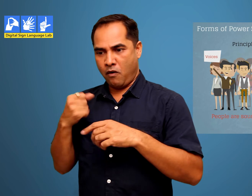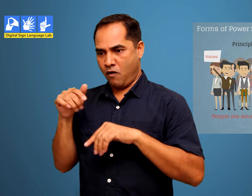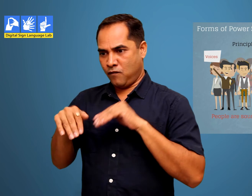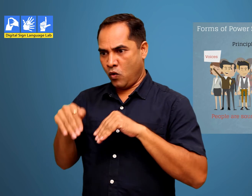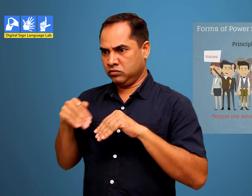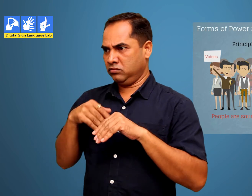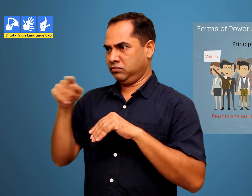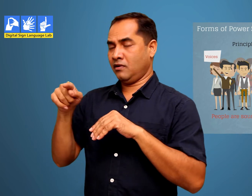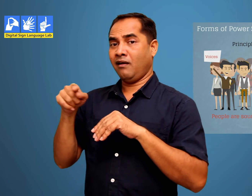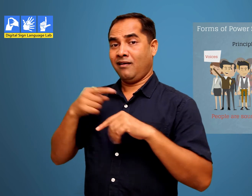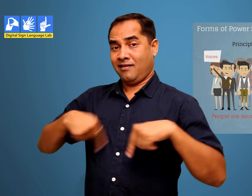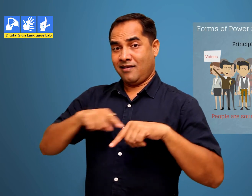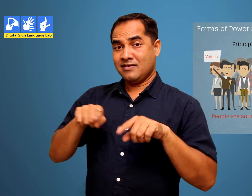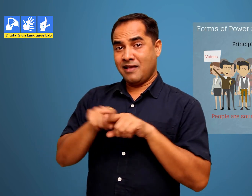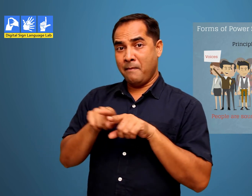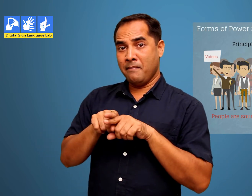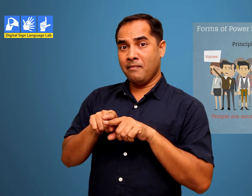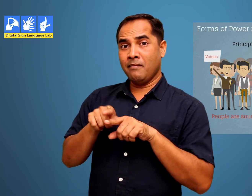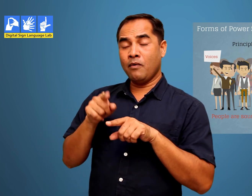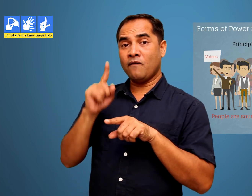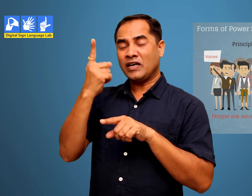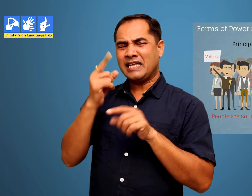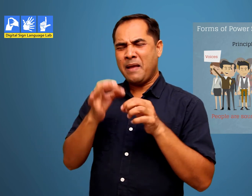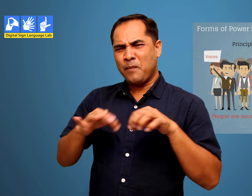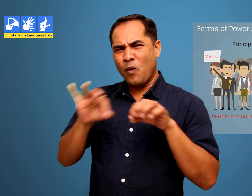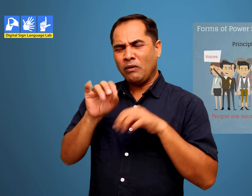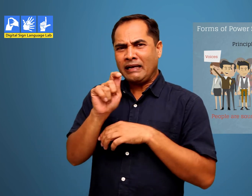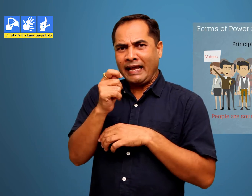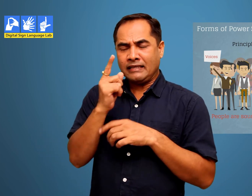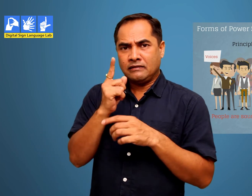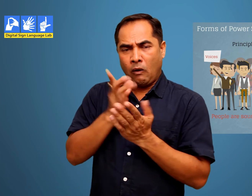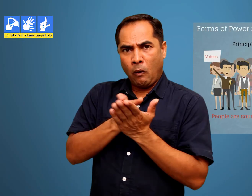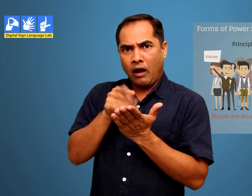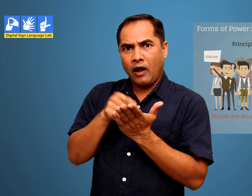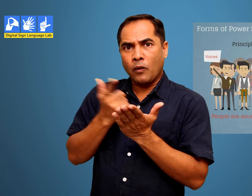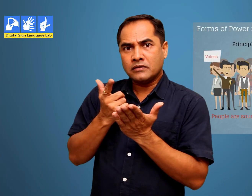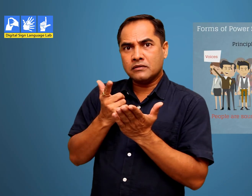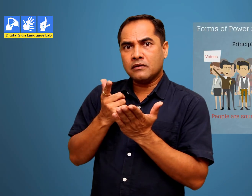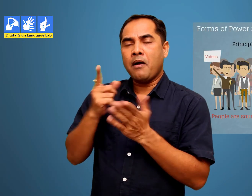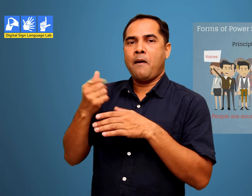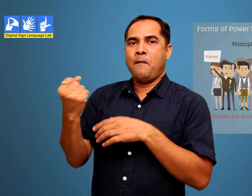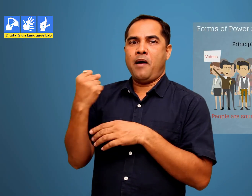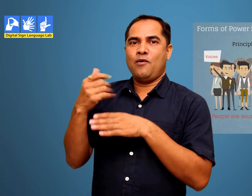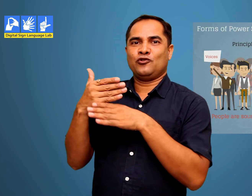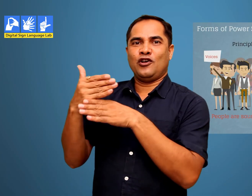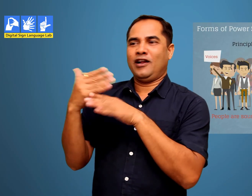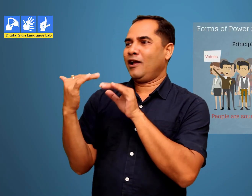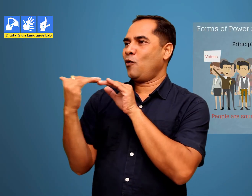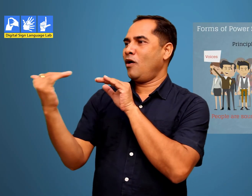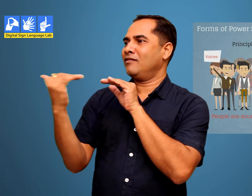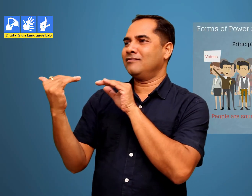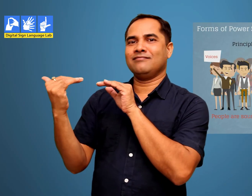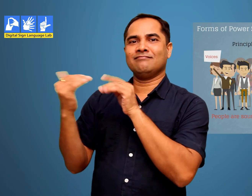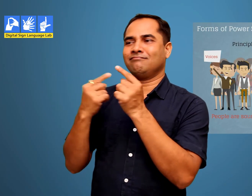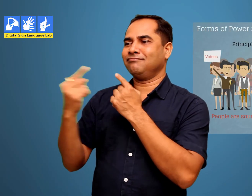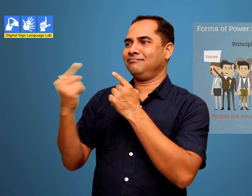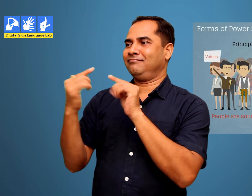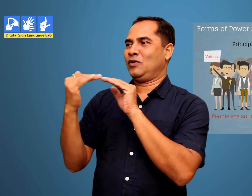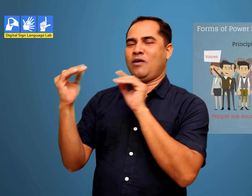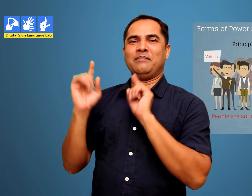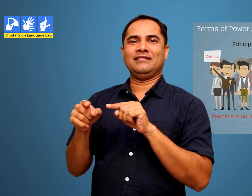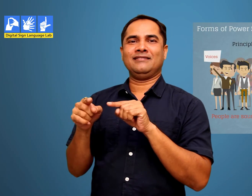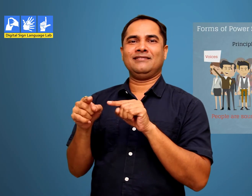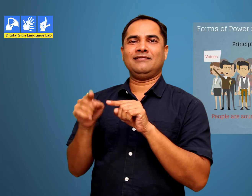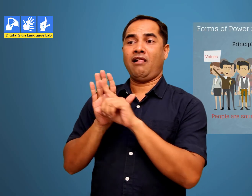system. Power sharing is the true spirit of democracy. To discriminate or to